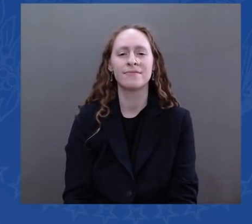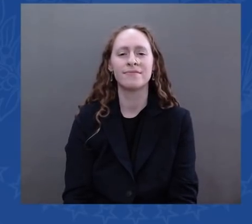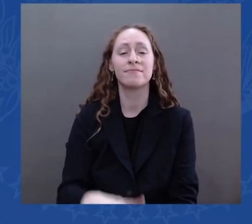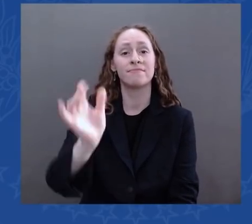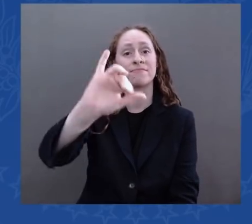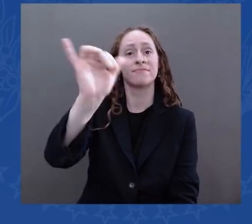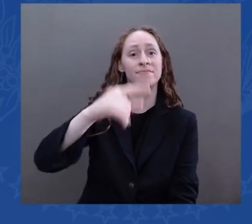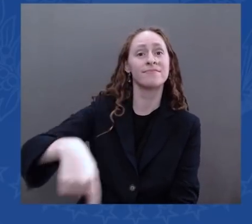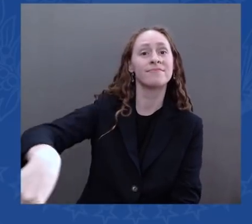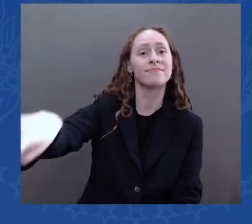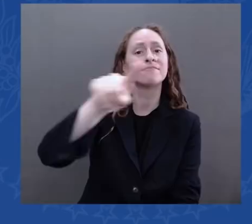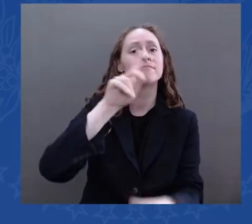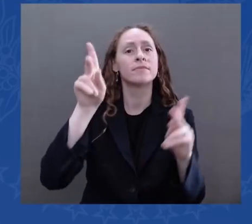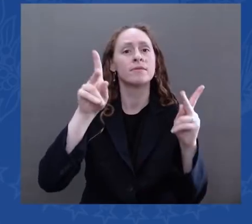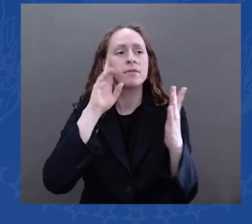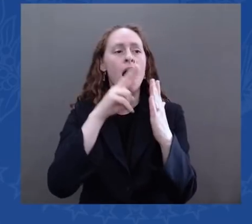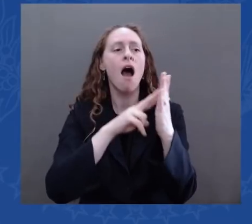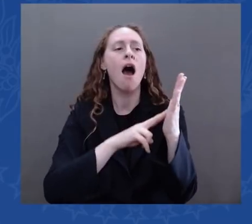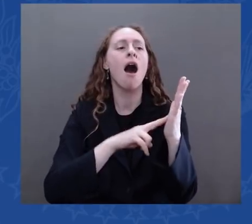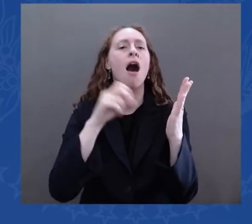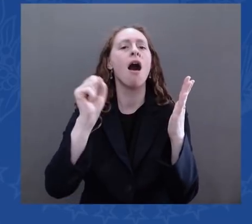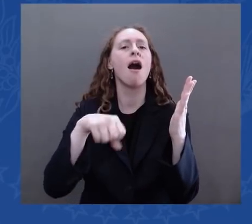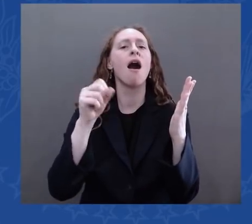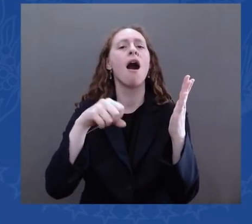to introduce the President of the United States, Joe Biden.